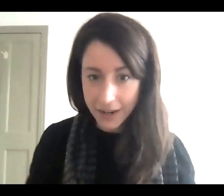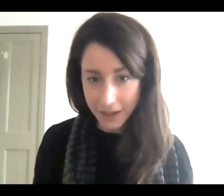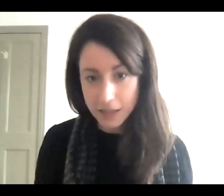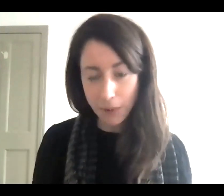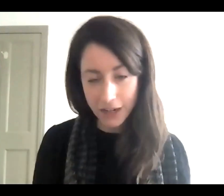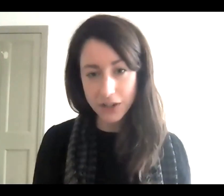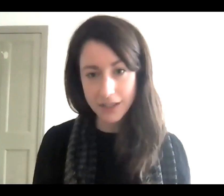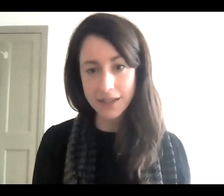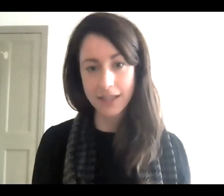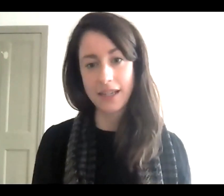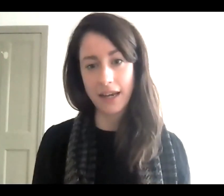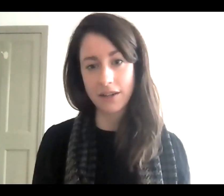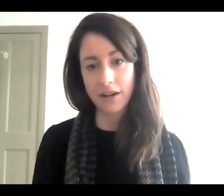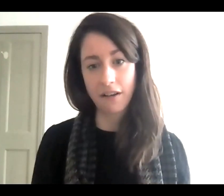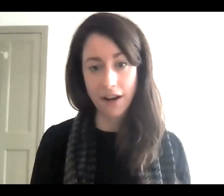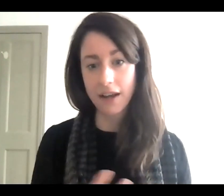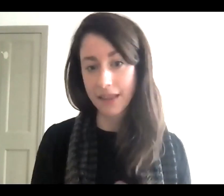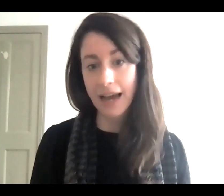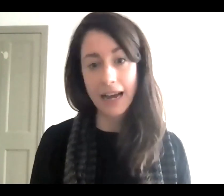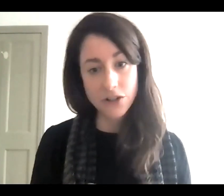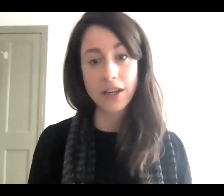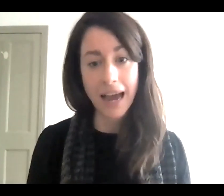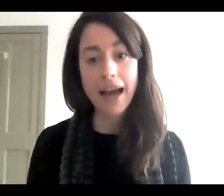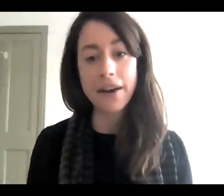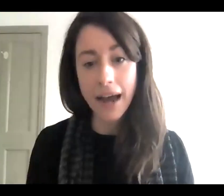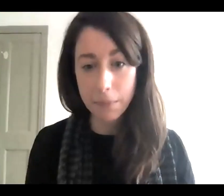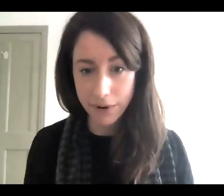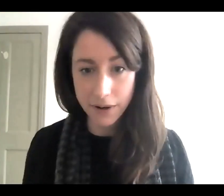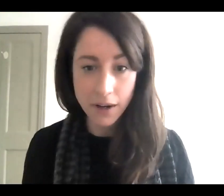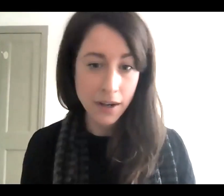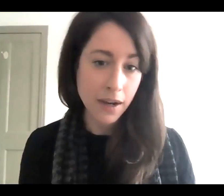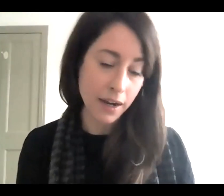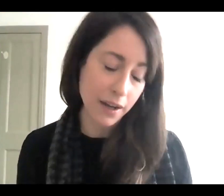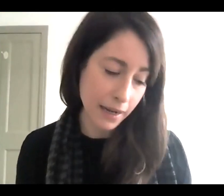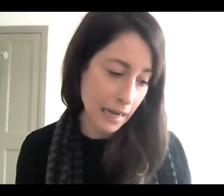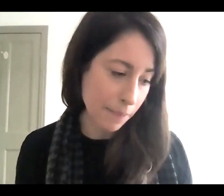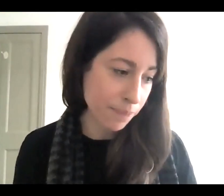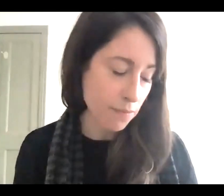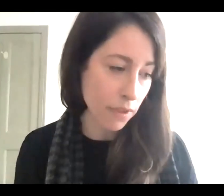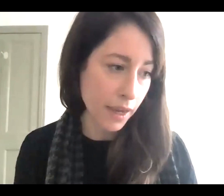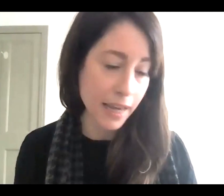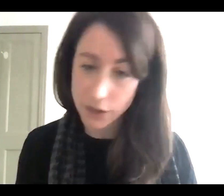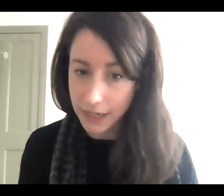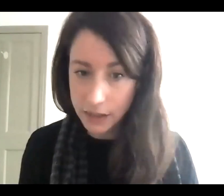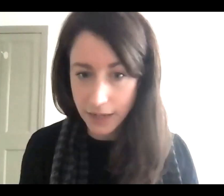an expressionistic set and I felt like that actually can happen and I am. Yeah, so that's